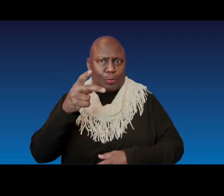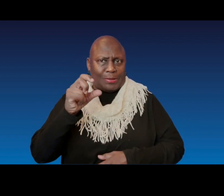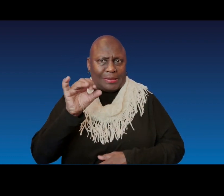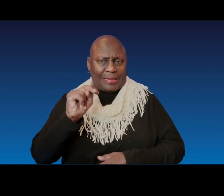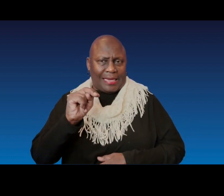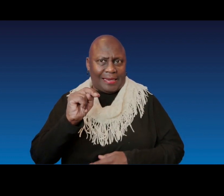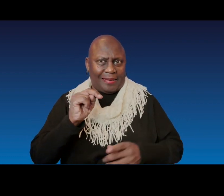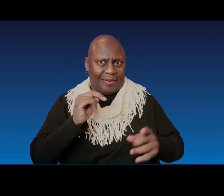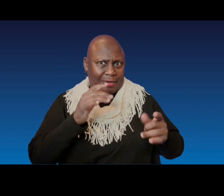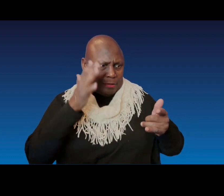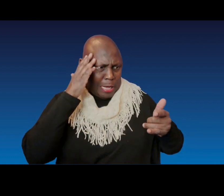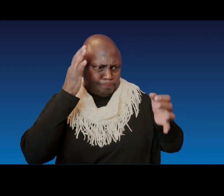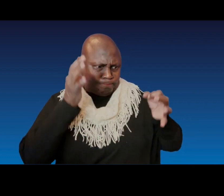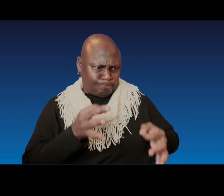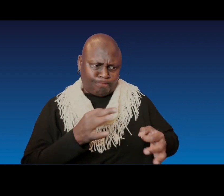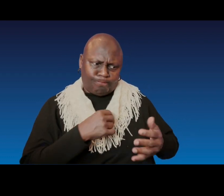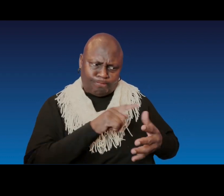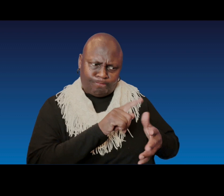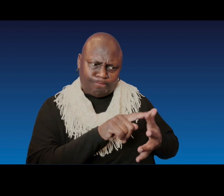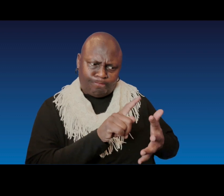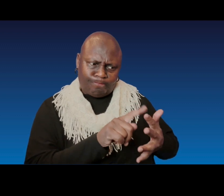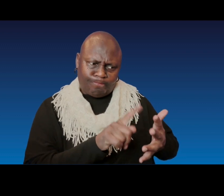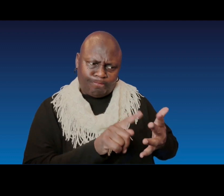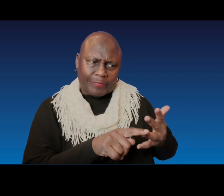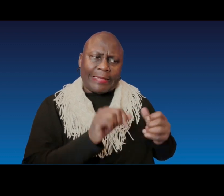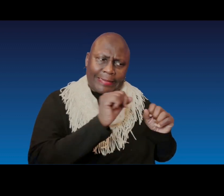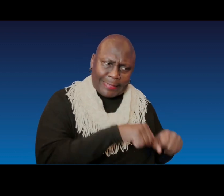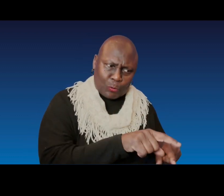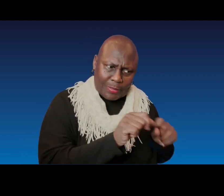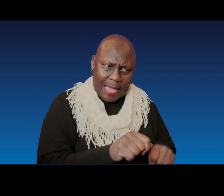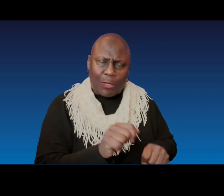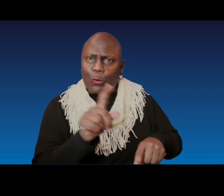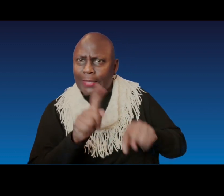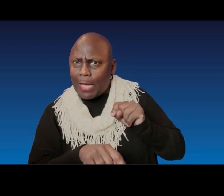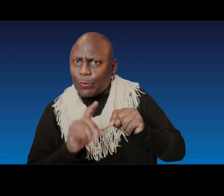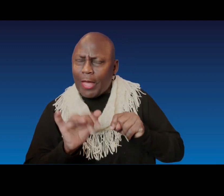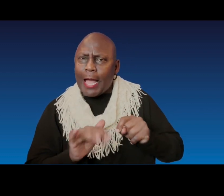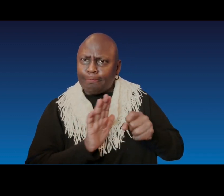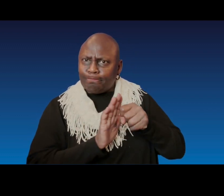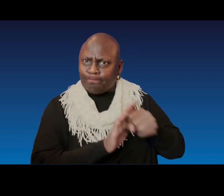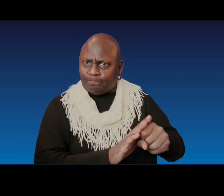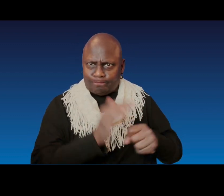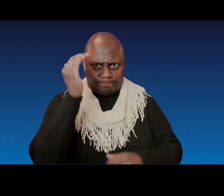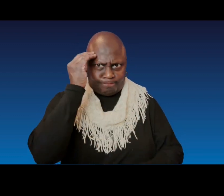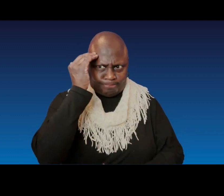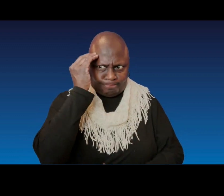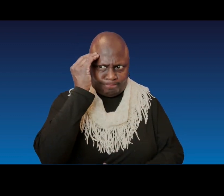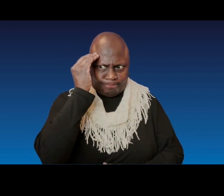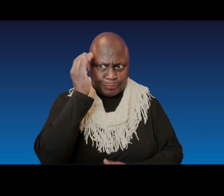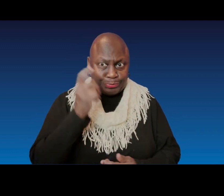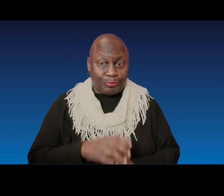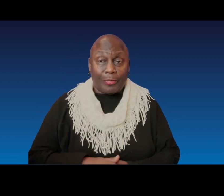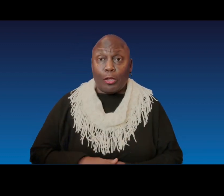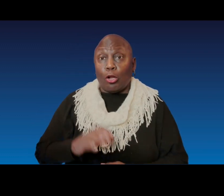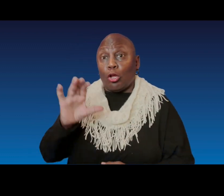are part of language suppression, where they tell you, yes, you can do that or no, you can't do that.